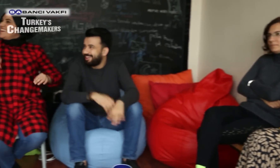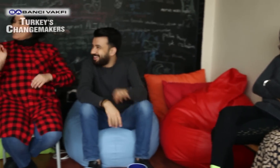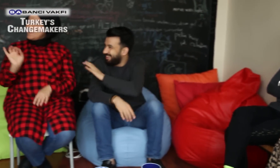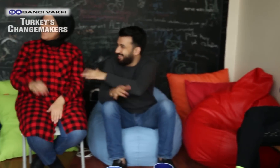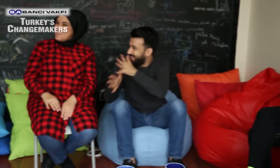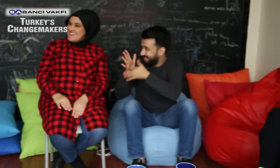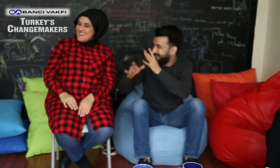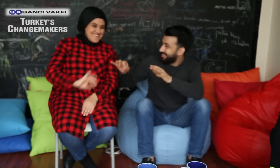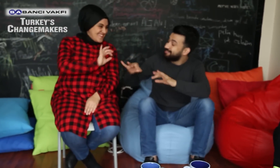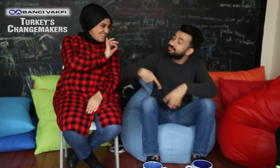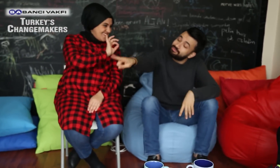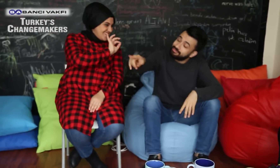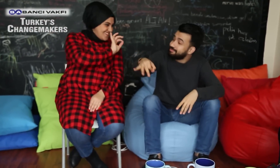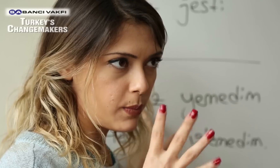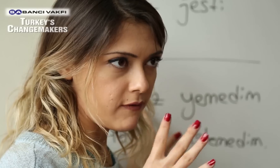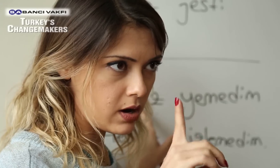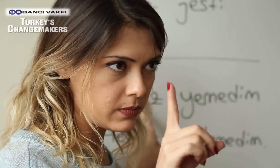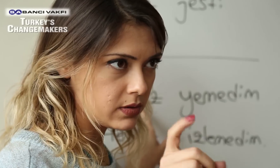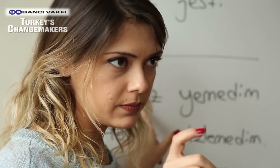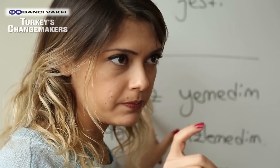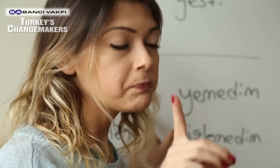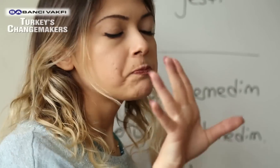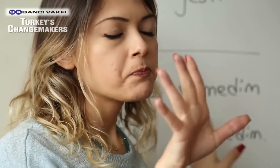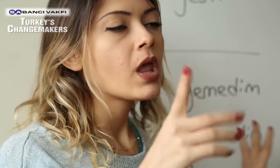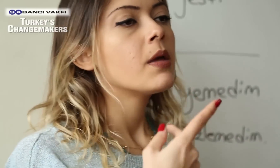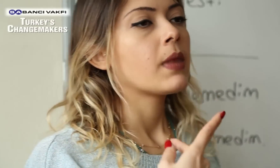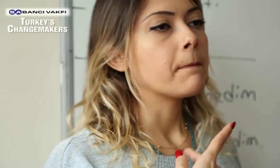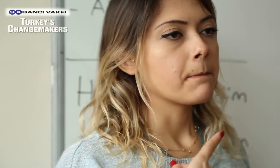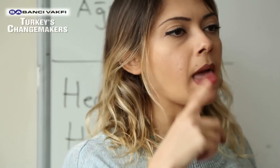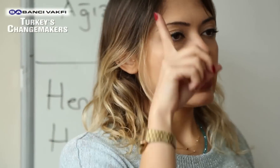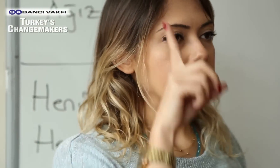Pelin Baykan also organizes in-class trainings at Talking Hands social initiative.